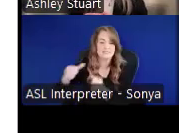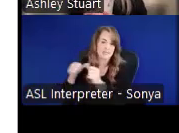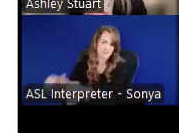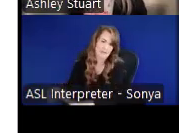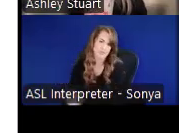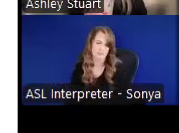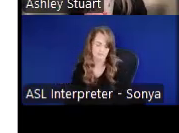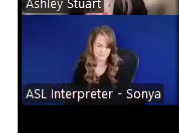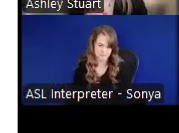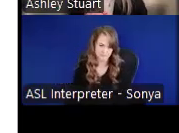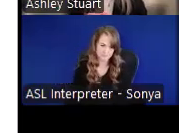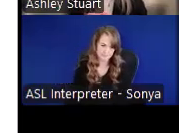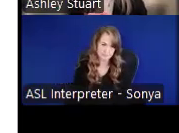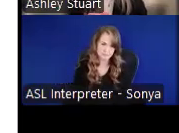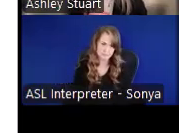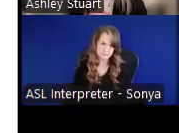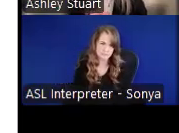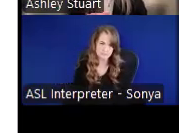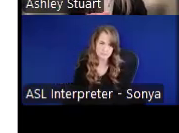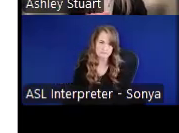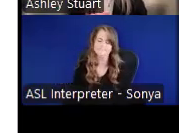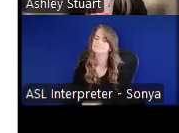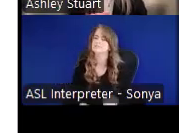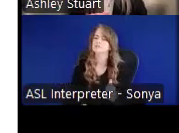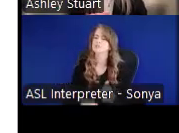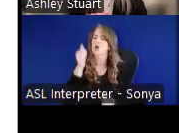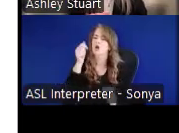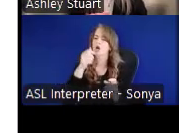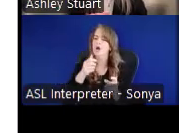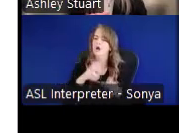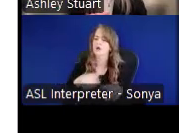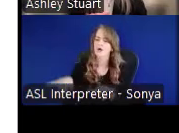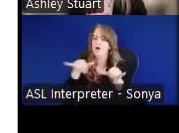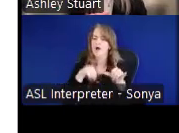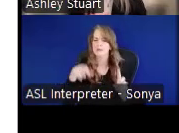most common triggers that we see in early in temper tantrums are,